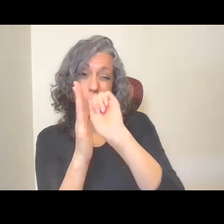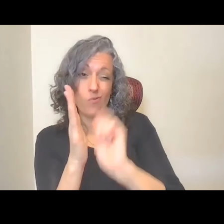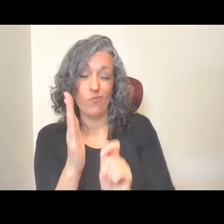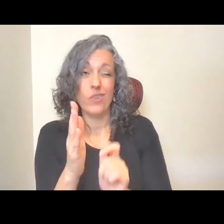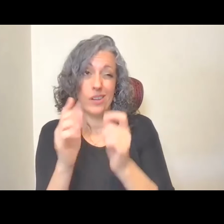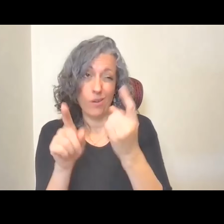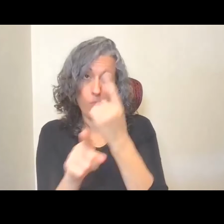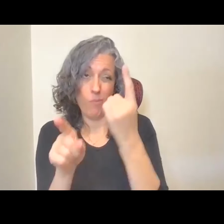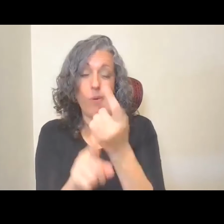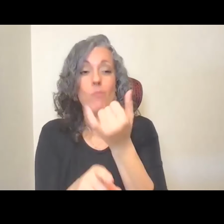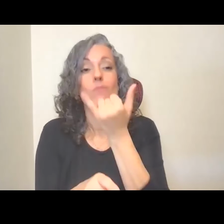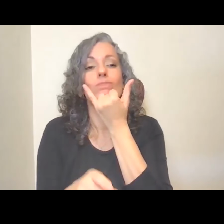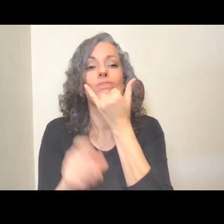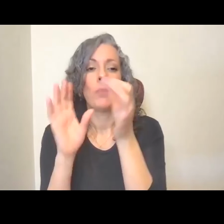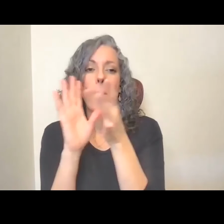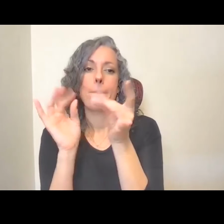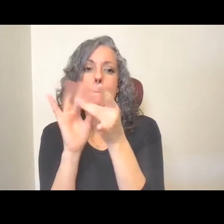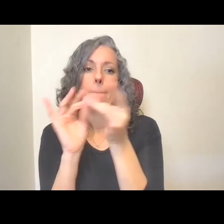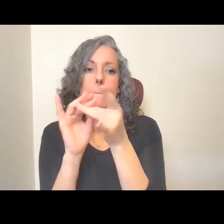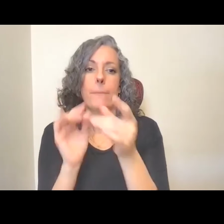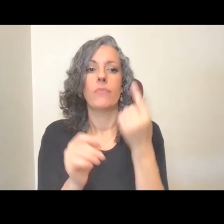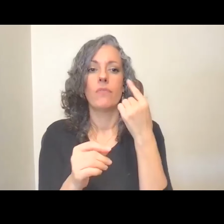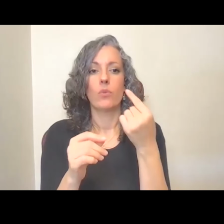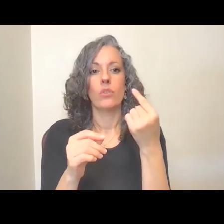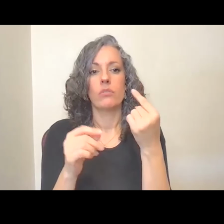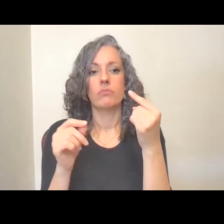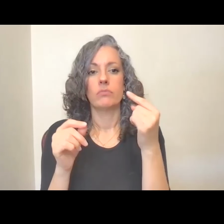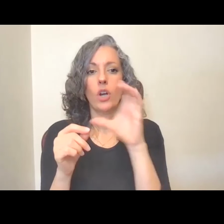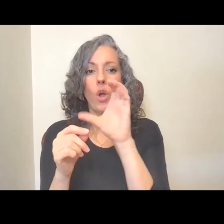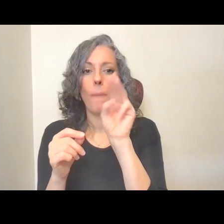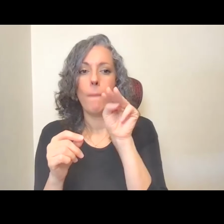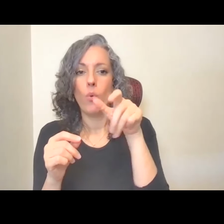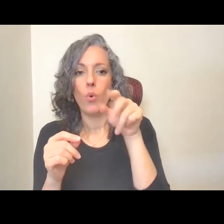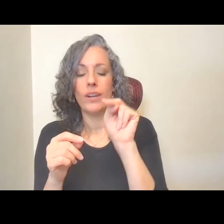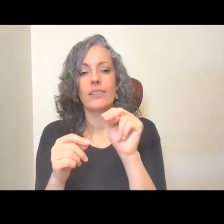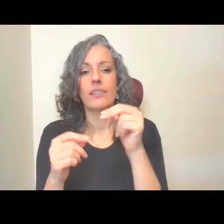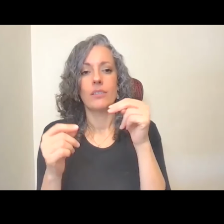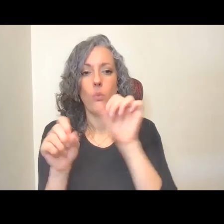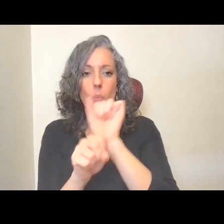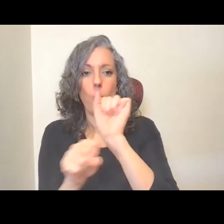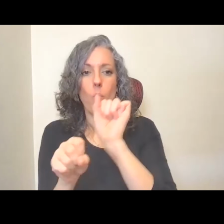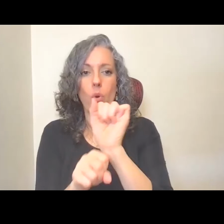For complex components, if I have a lot of interactions, I build an interaction flow.